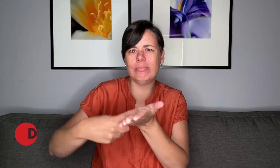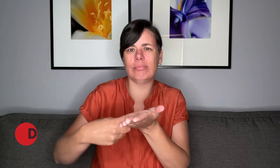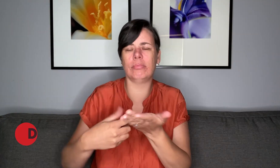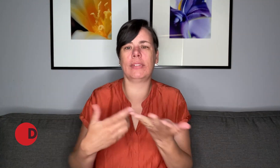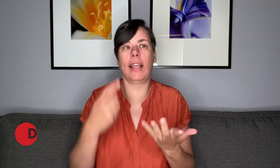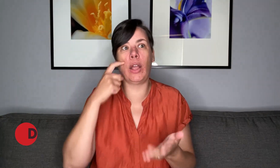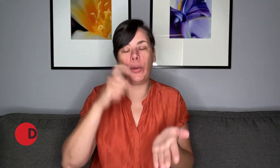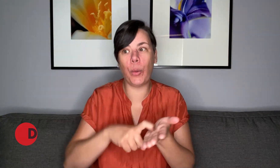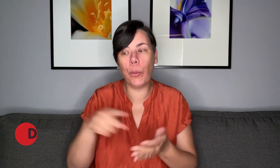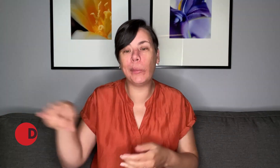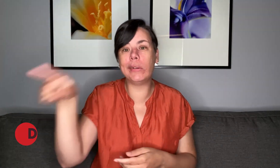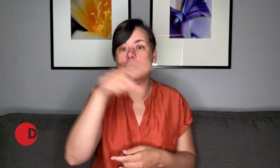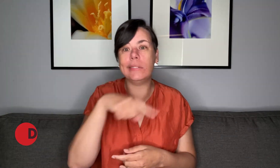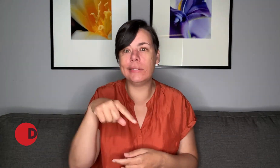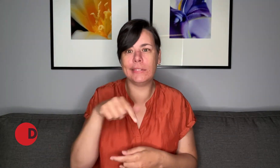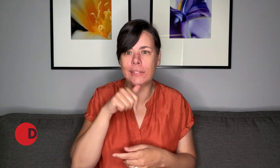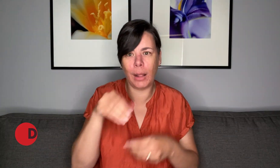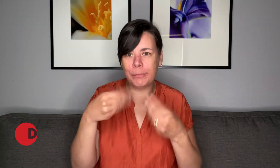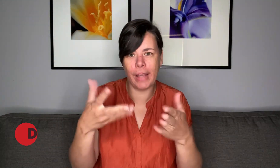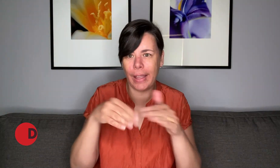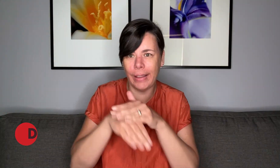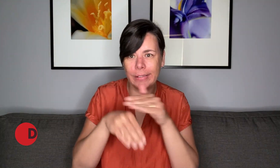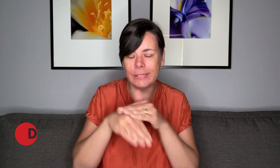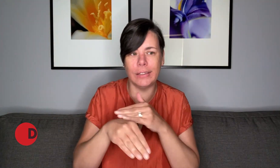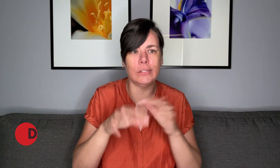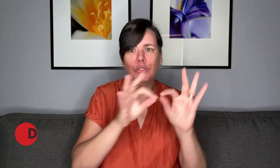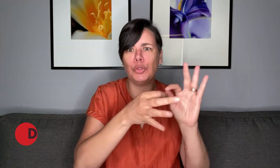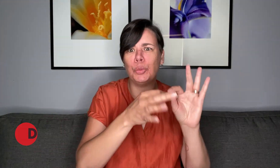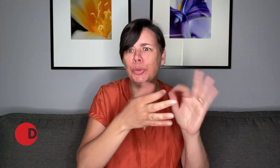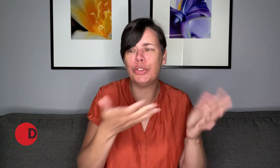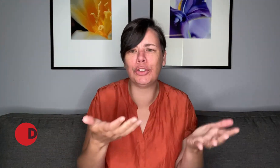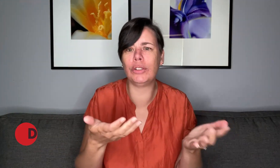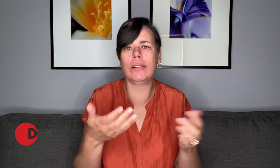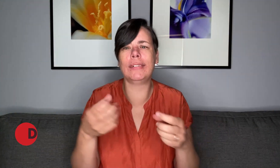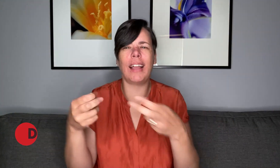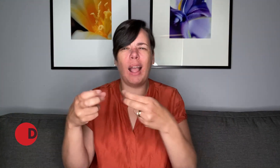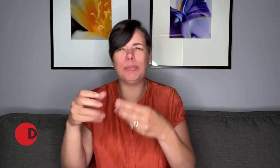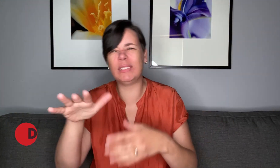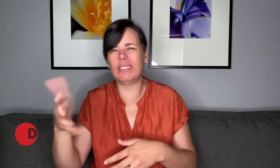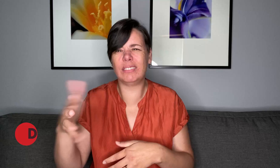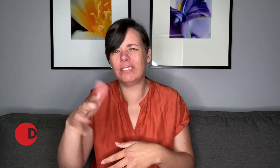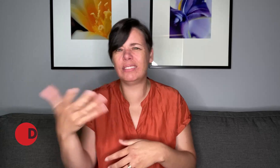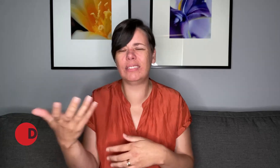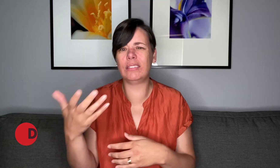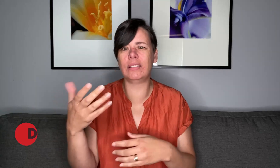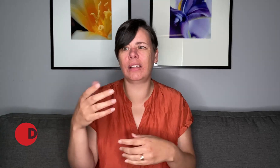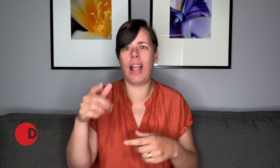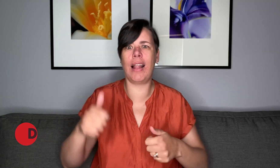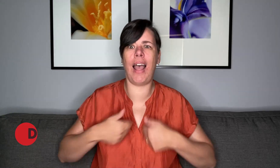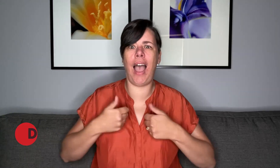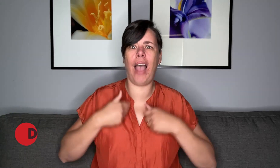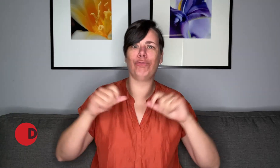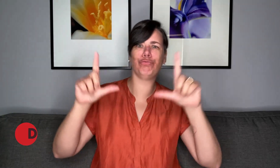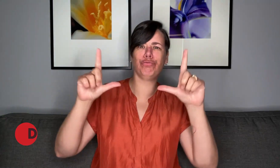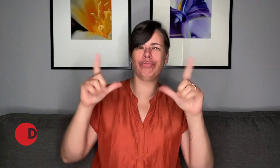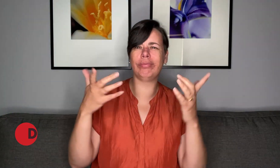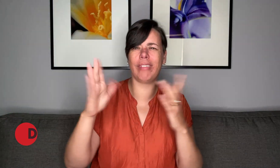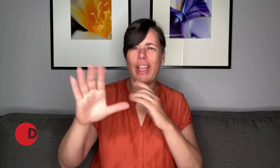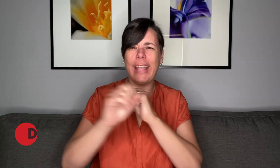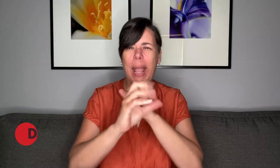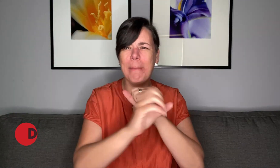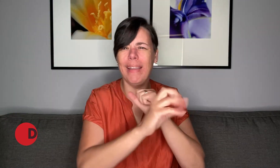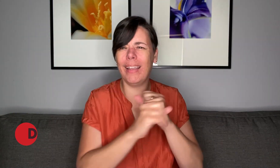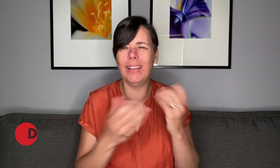access, interpreters and captions, so many on social media live without it.